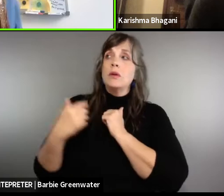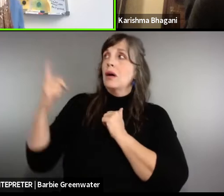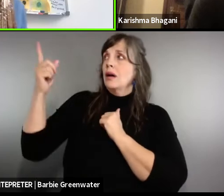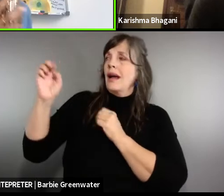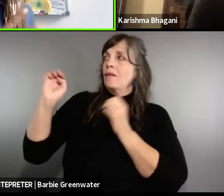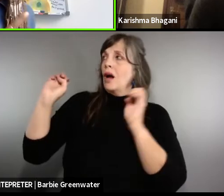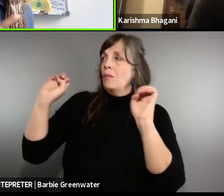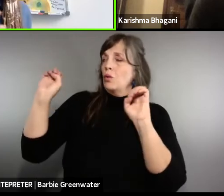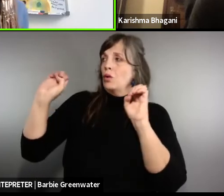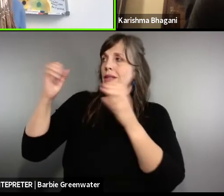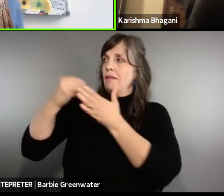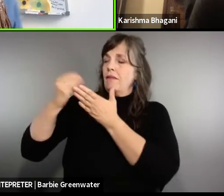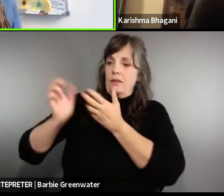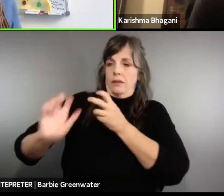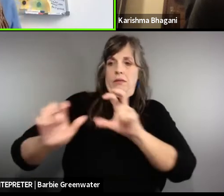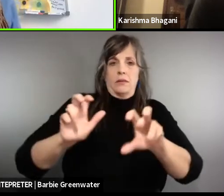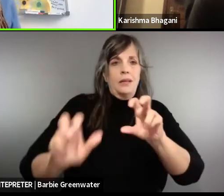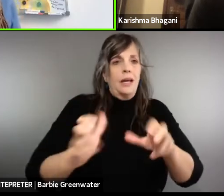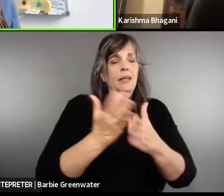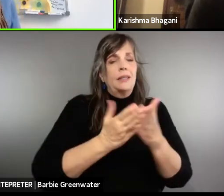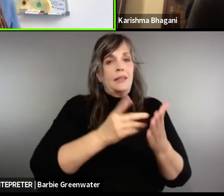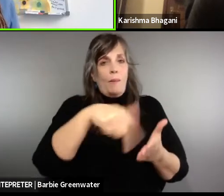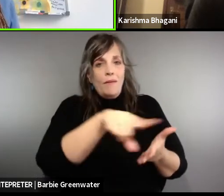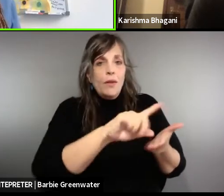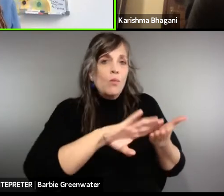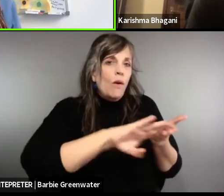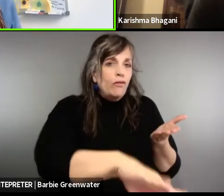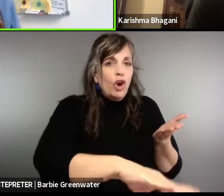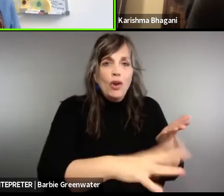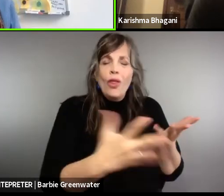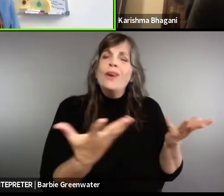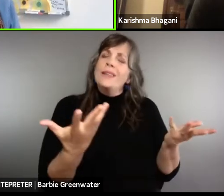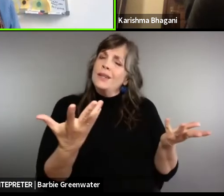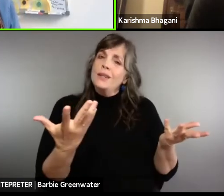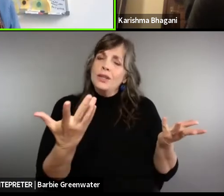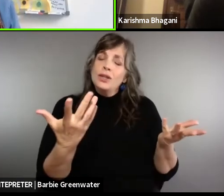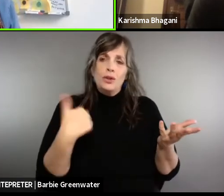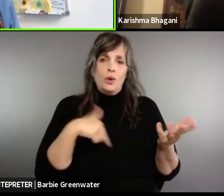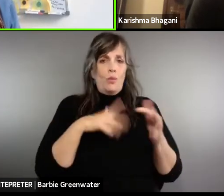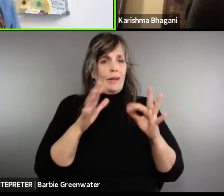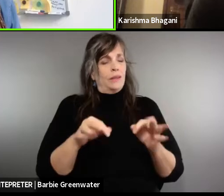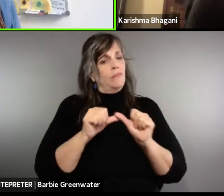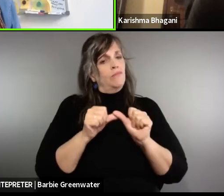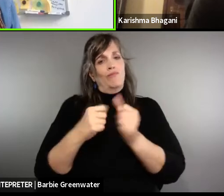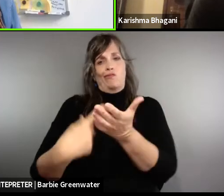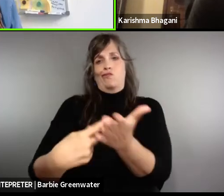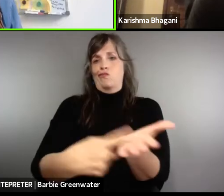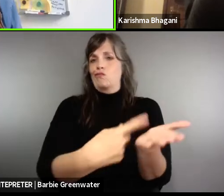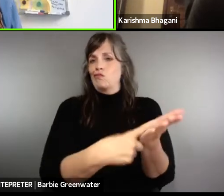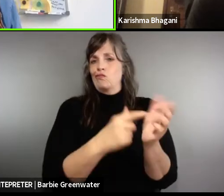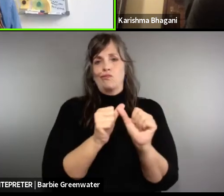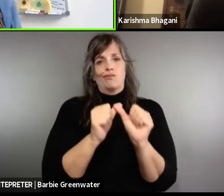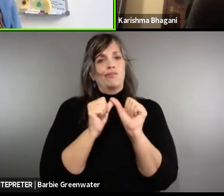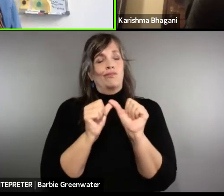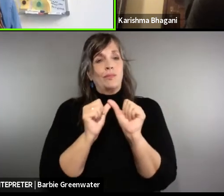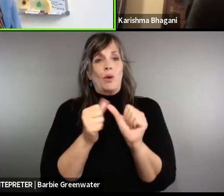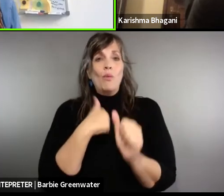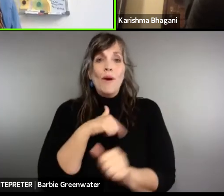Some people get bellowed. And so we decided that we keep conversations going. And we're really lucky 'cause Ricardo Peach